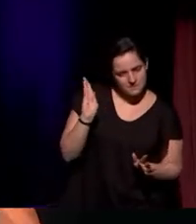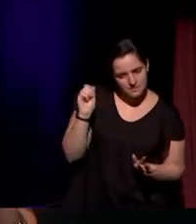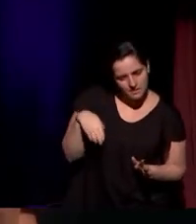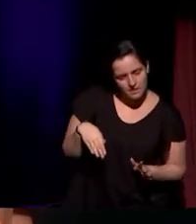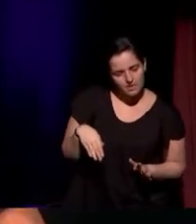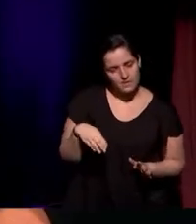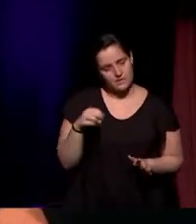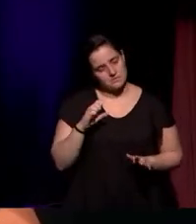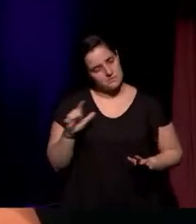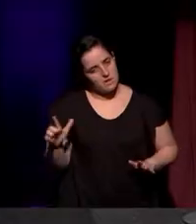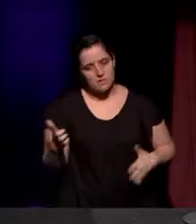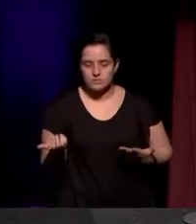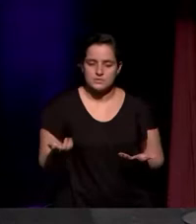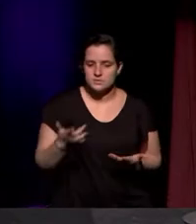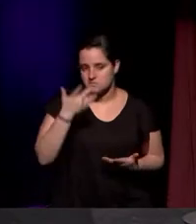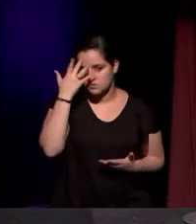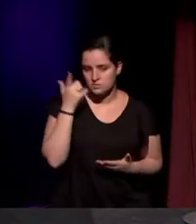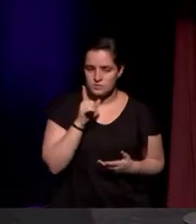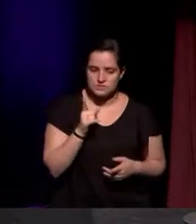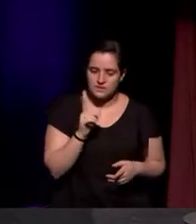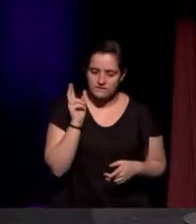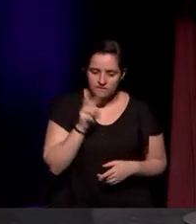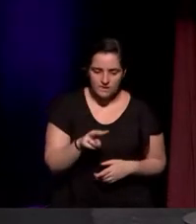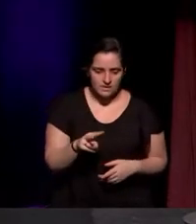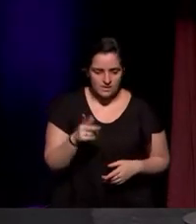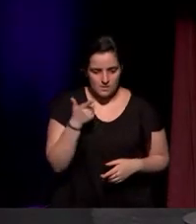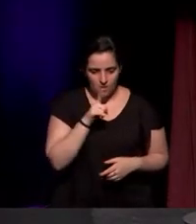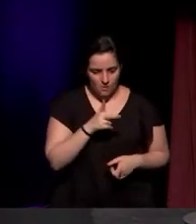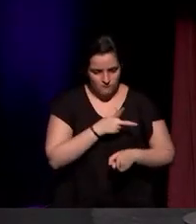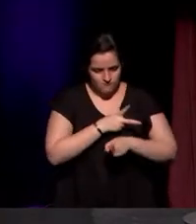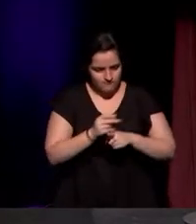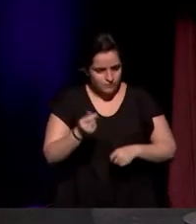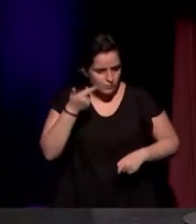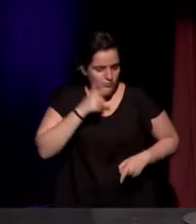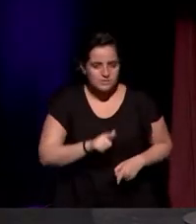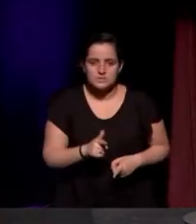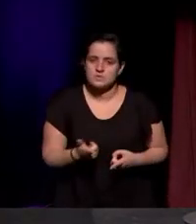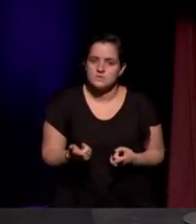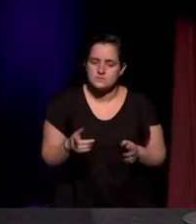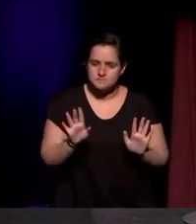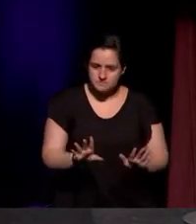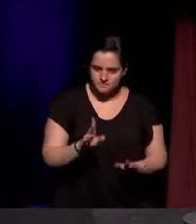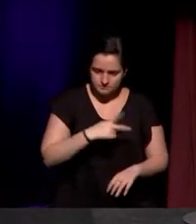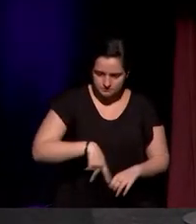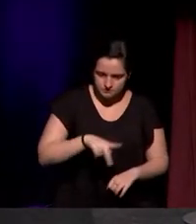who does not see as achievement, I personally see. In a sectarian country, a group of women